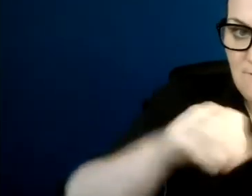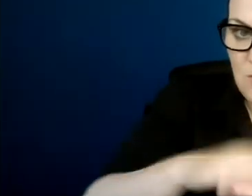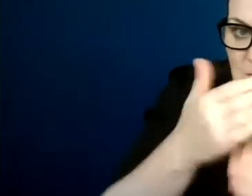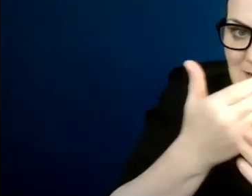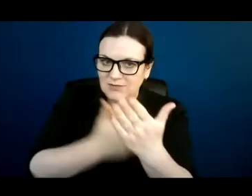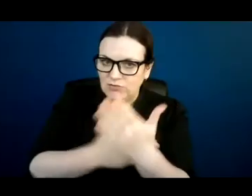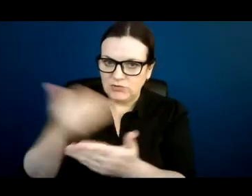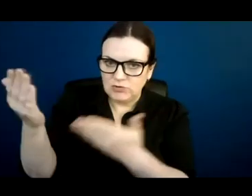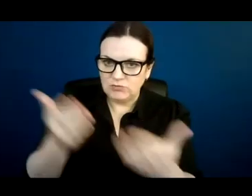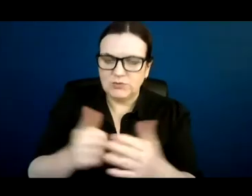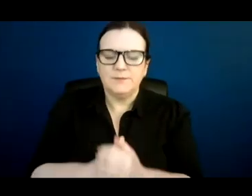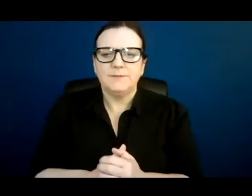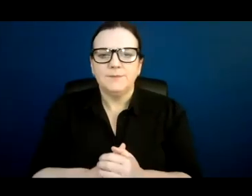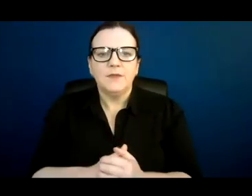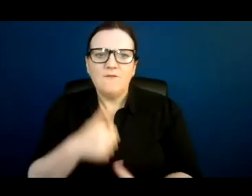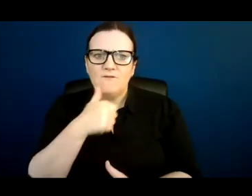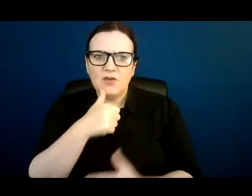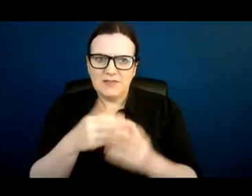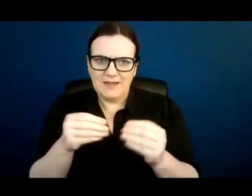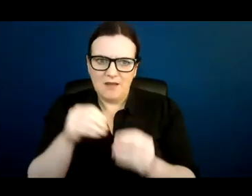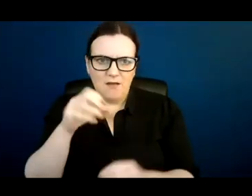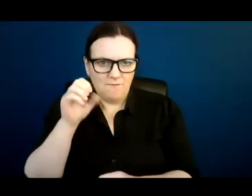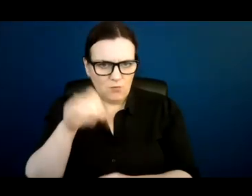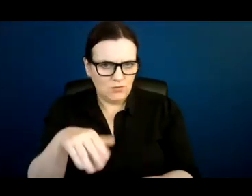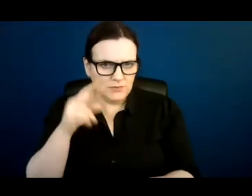obvious thing to note is that solicitors will be subject to the act, but they're